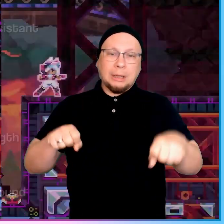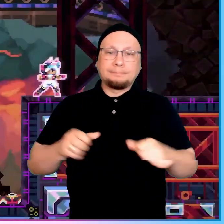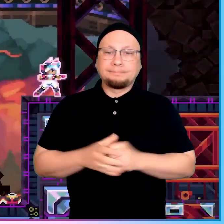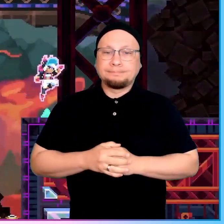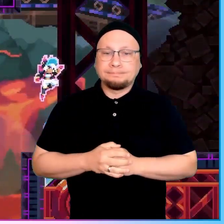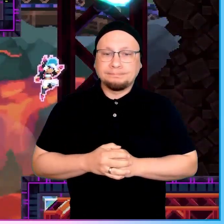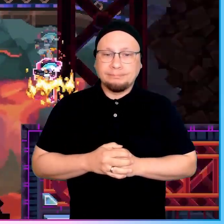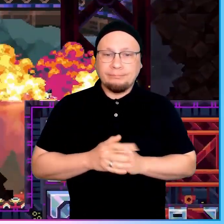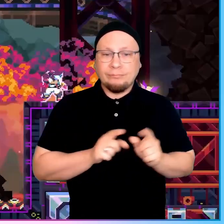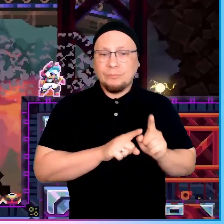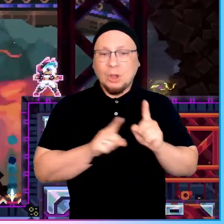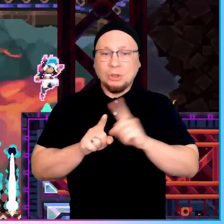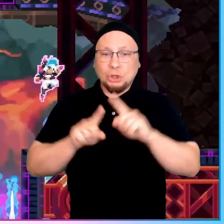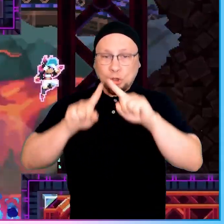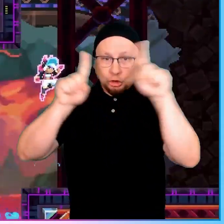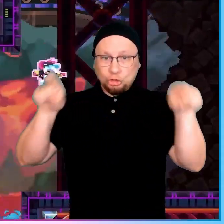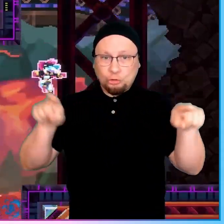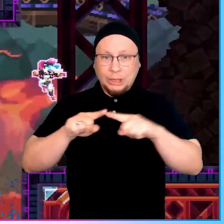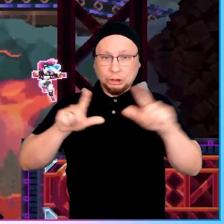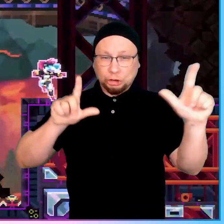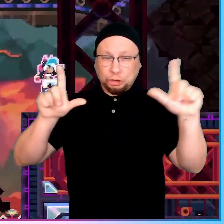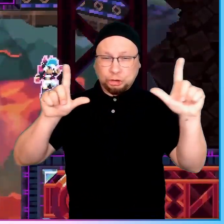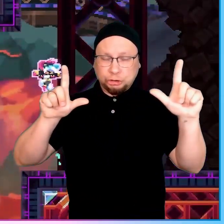of screen shake you experience to help with this even further.